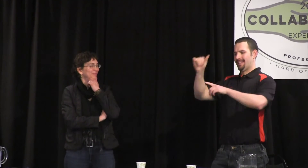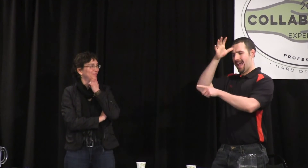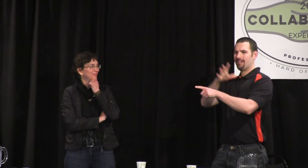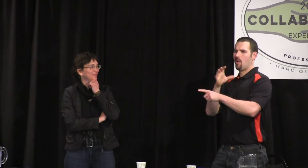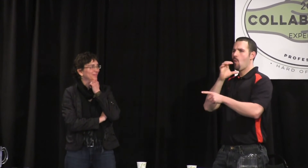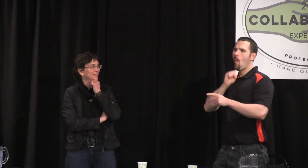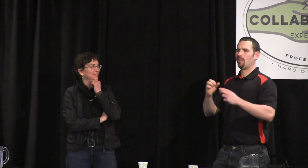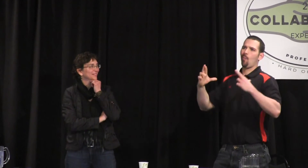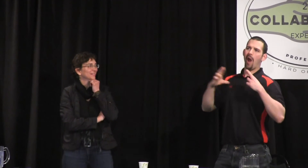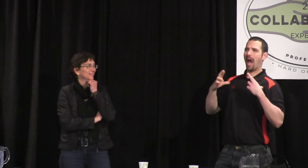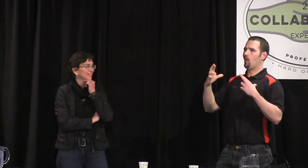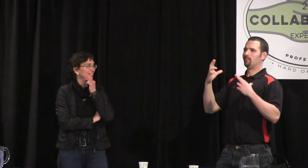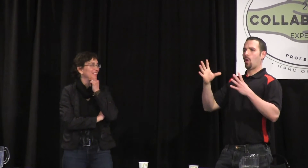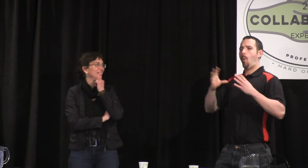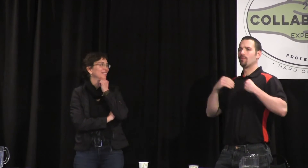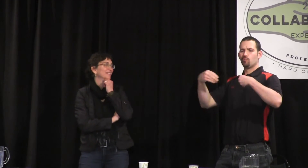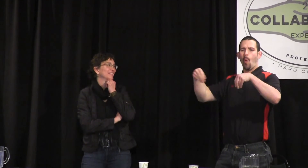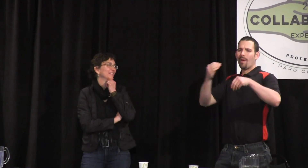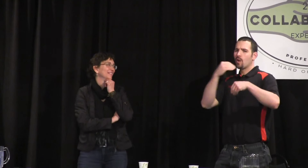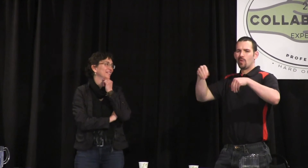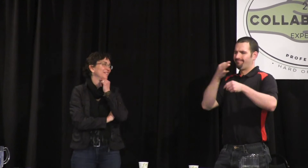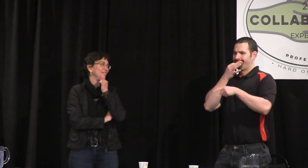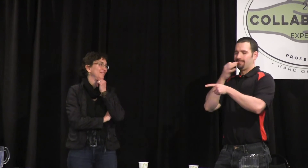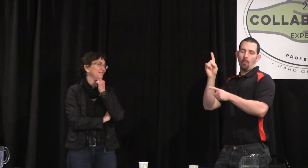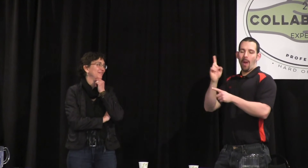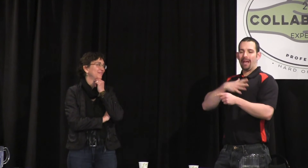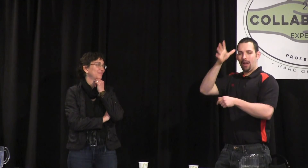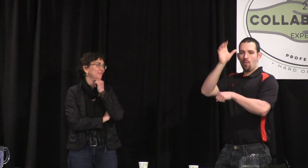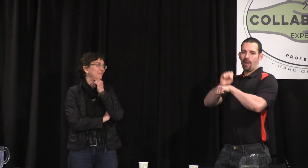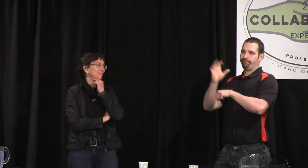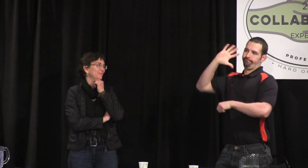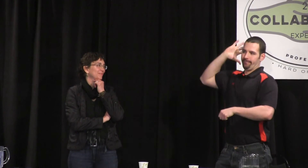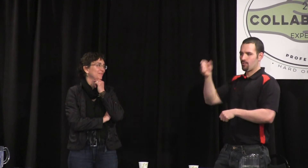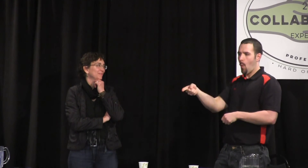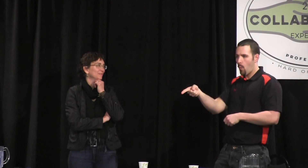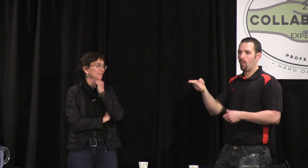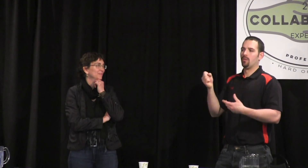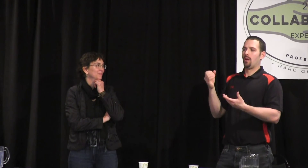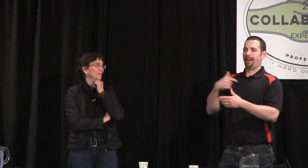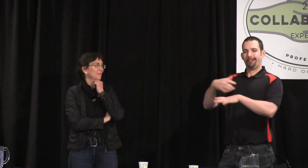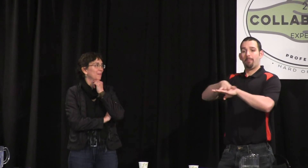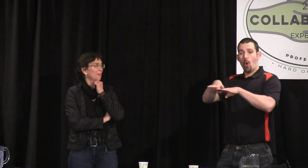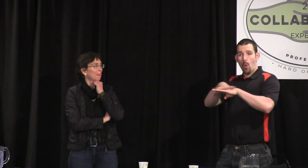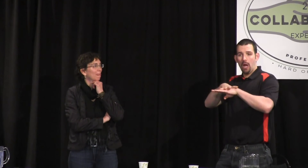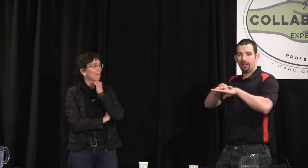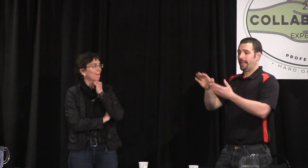Like I worked at a store where there's -- the one of the guys my dad used to work with them,